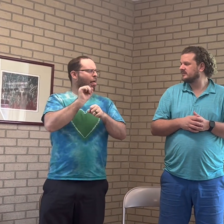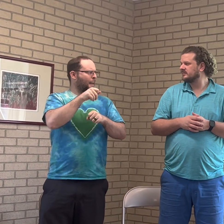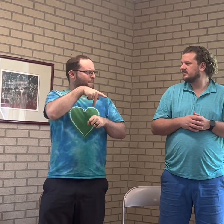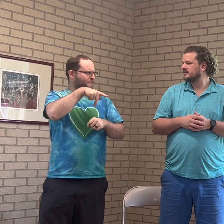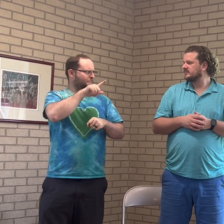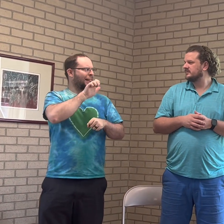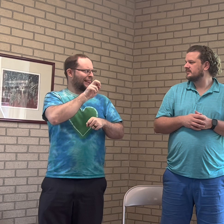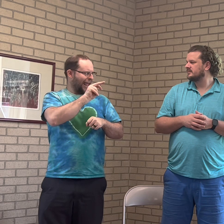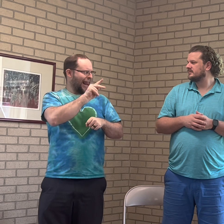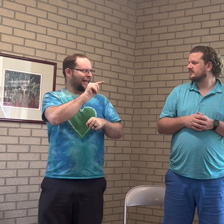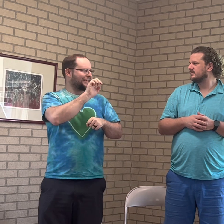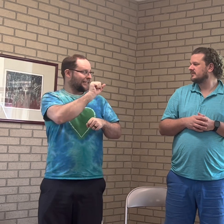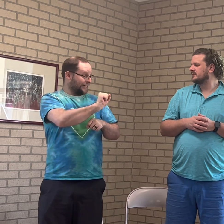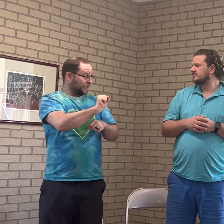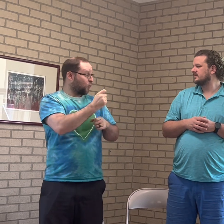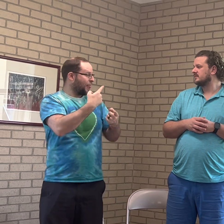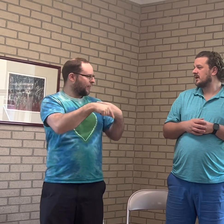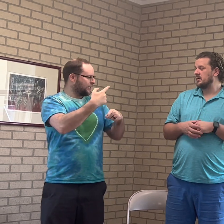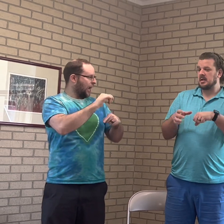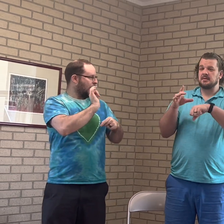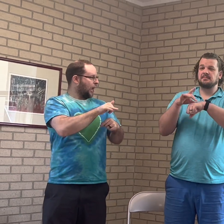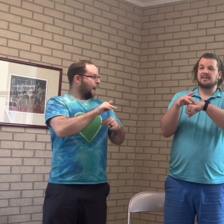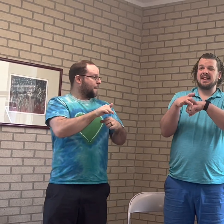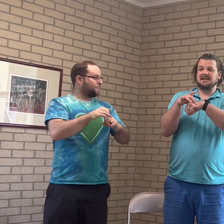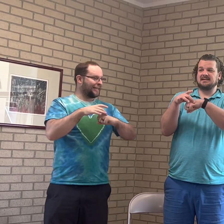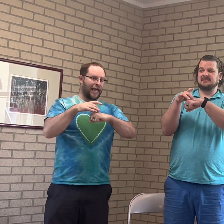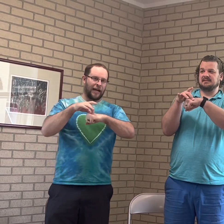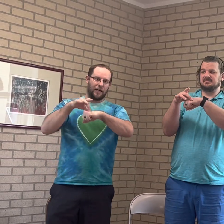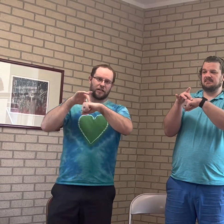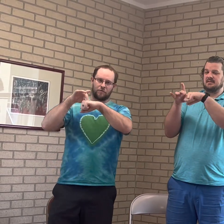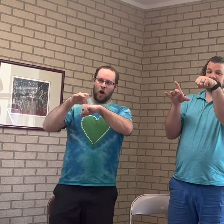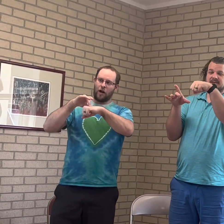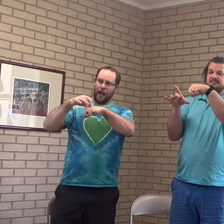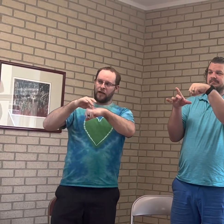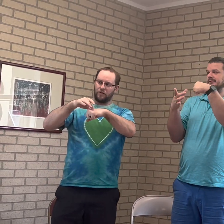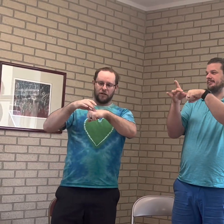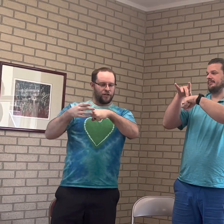start can you show us a sign for planets? Mr. Aaron & Mr. Zae: Planets, all right so